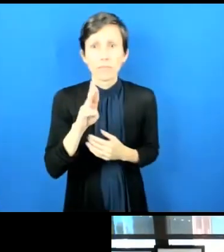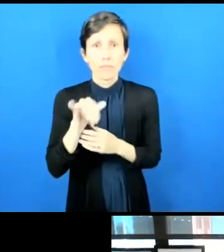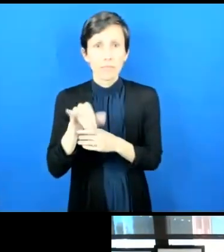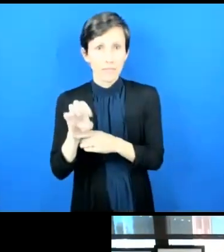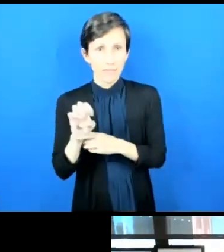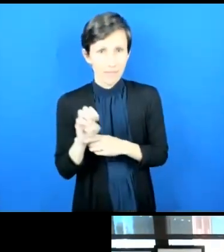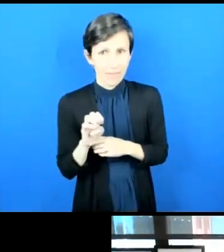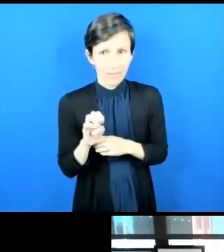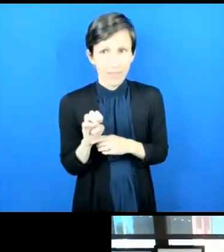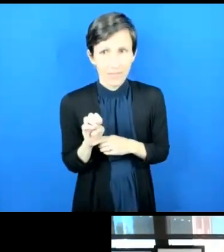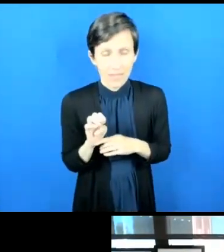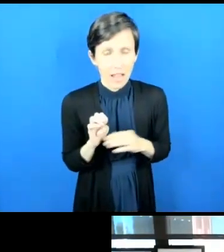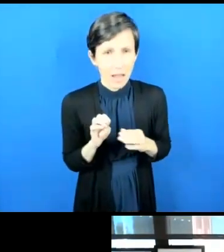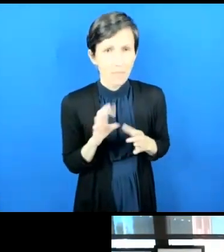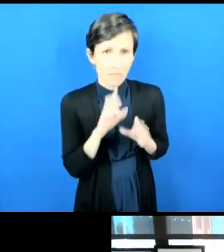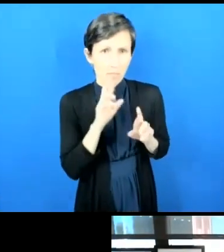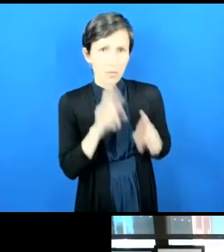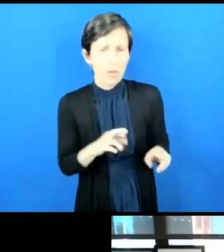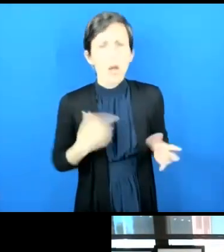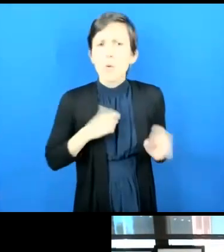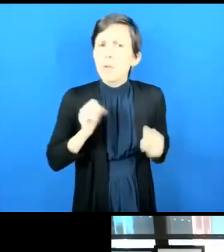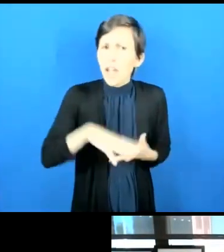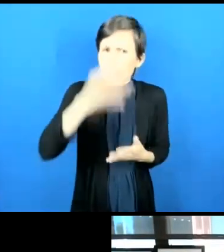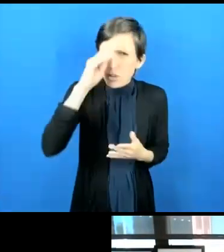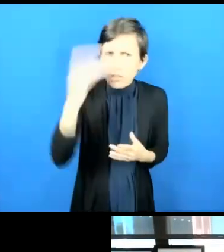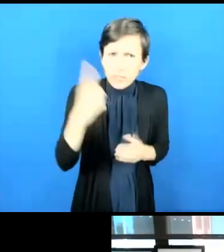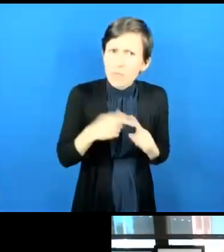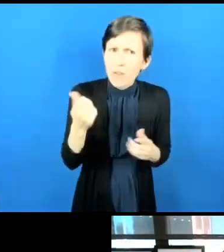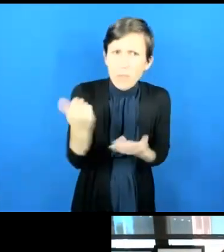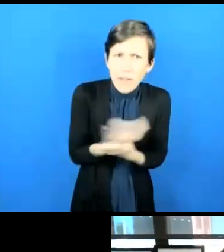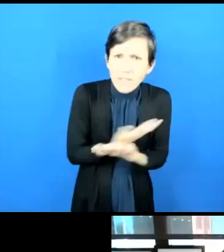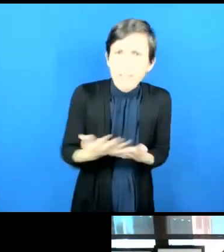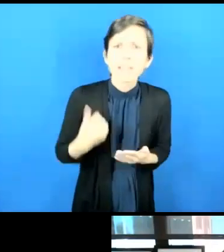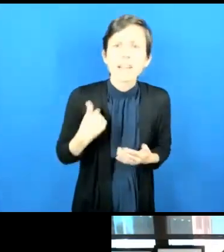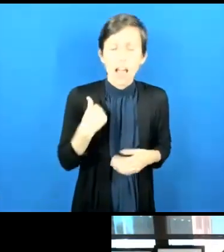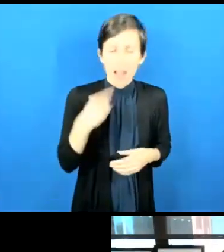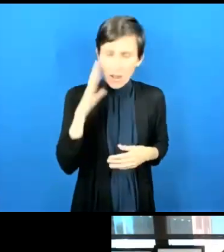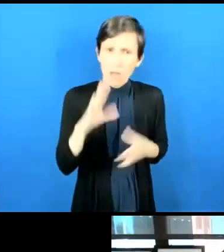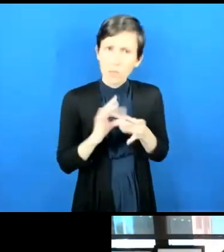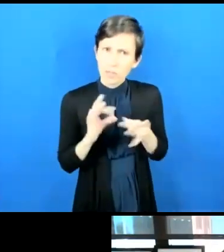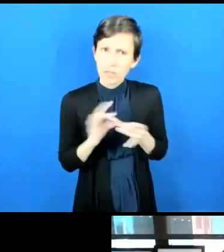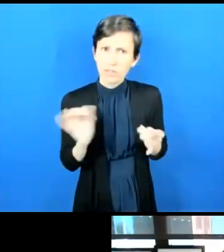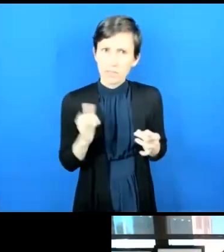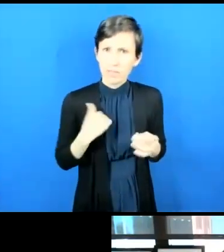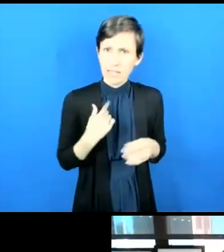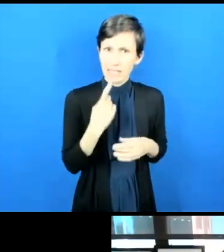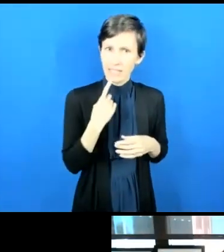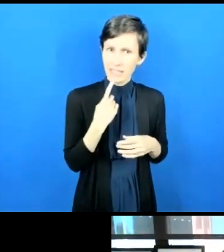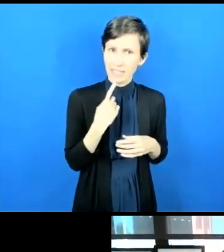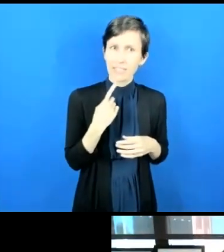We can learn something from everything. I will say that, you know, as I said in in a response